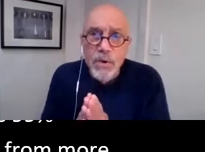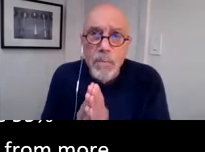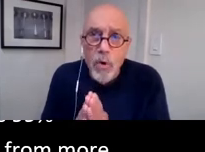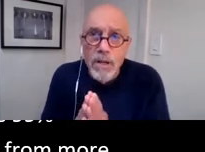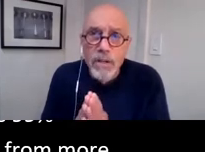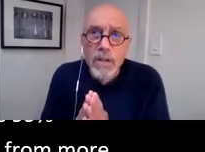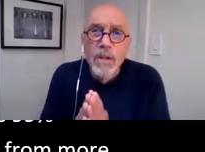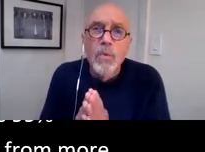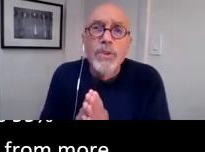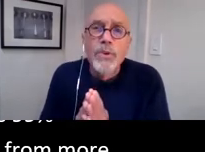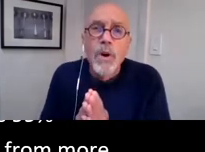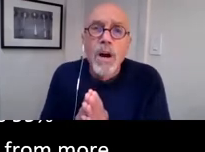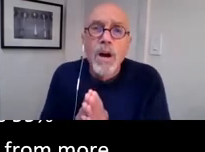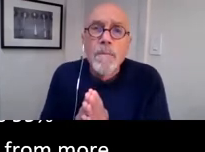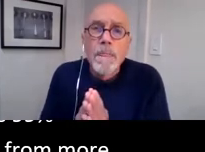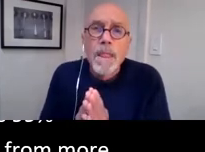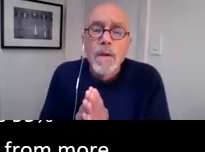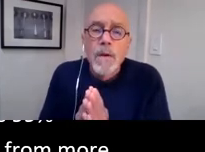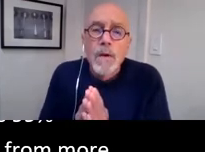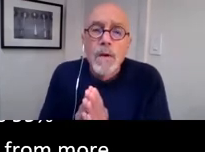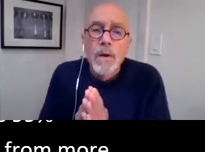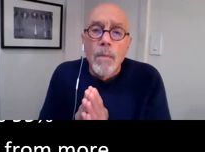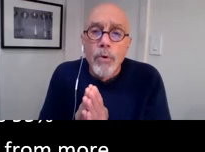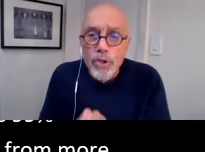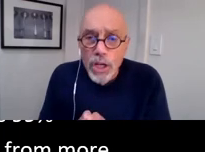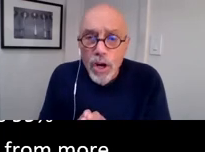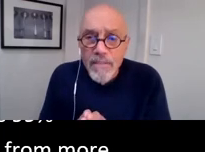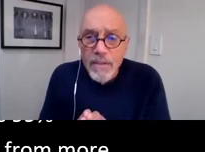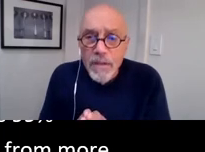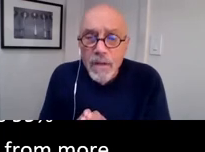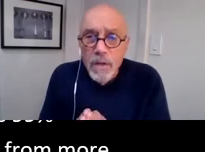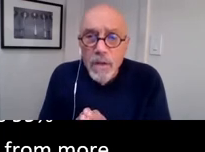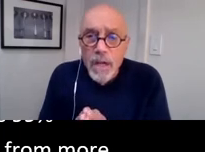that are important when you are approaching coffee